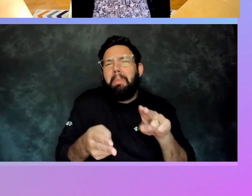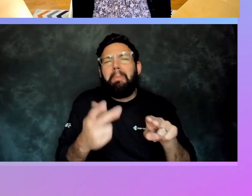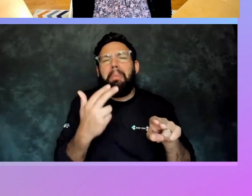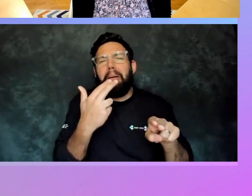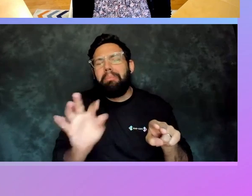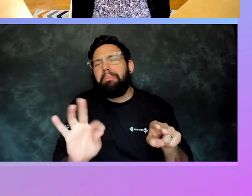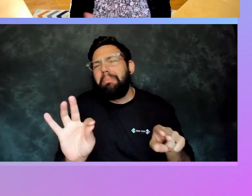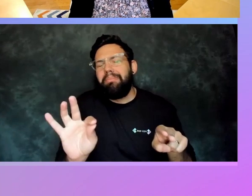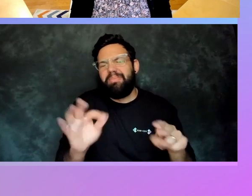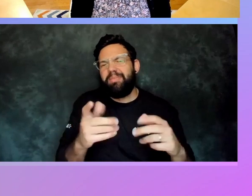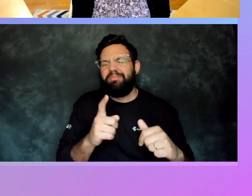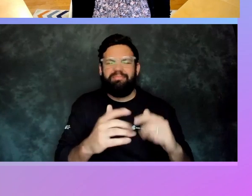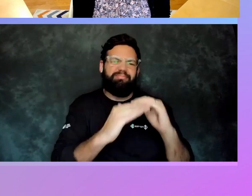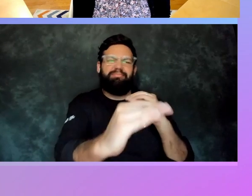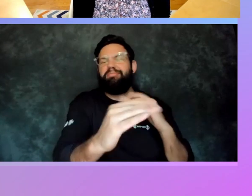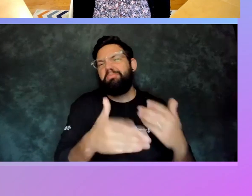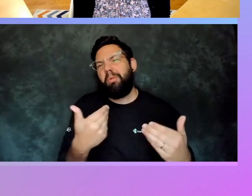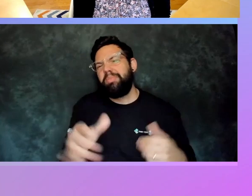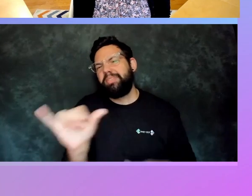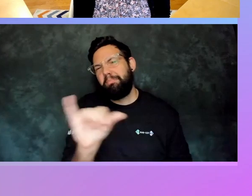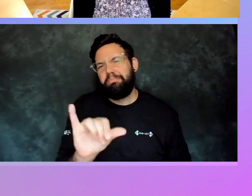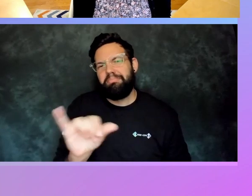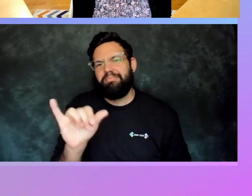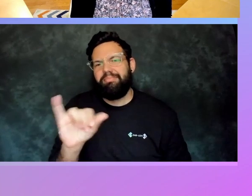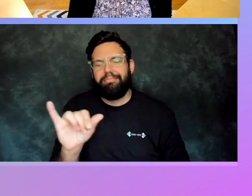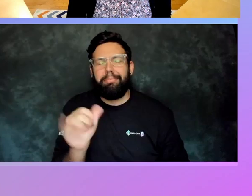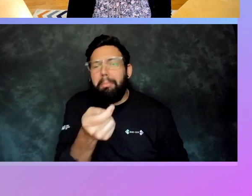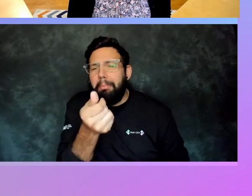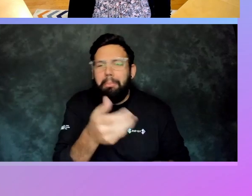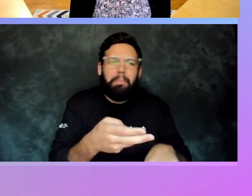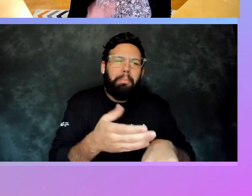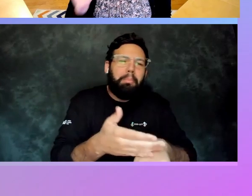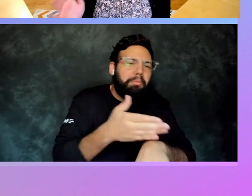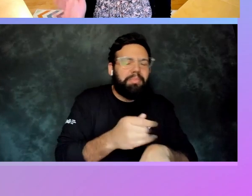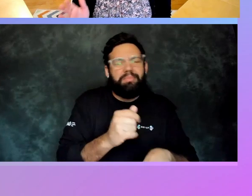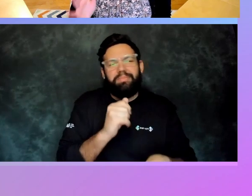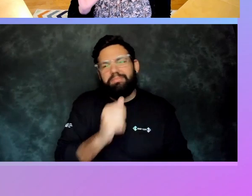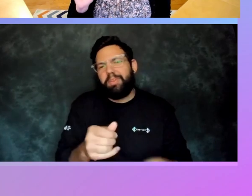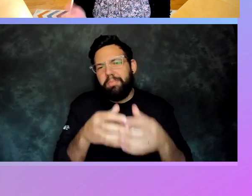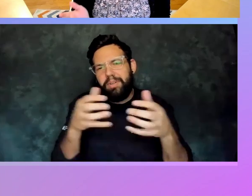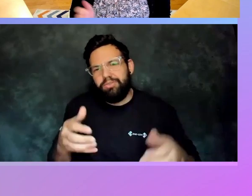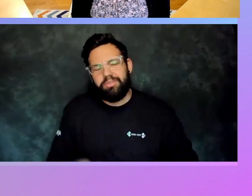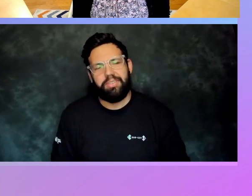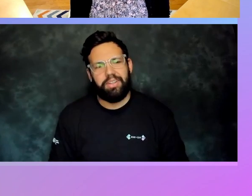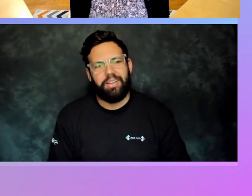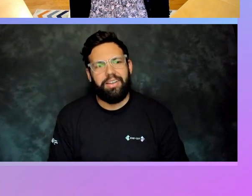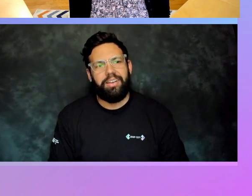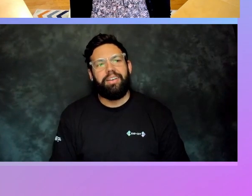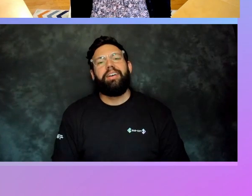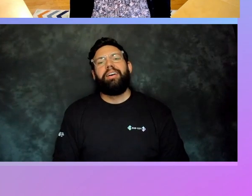to accessibility. I work with clients in various sizes and across various industries. I chose the data set due to the